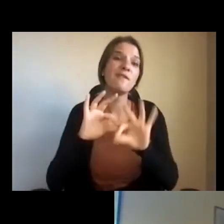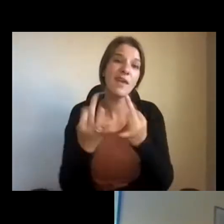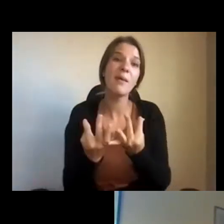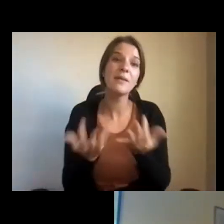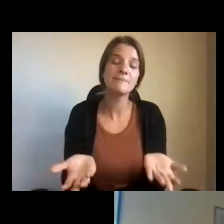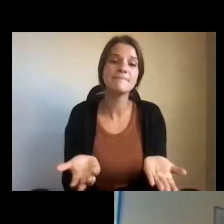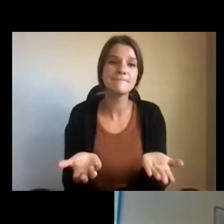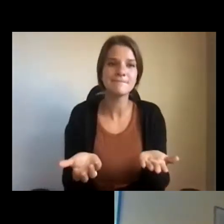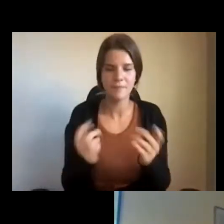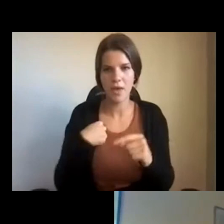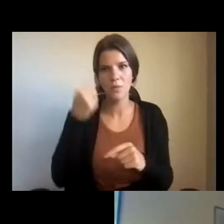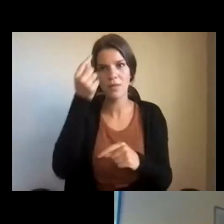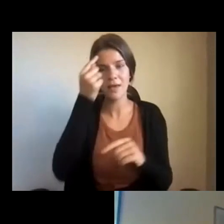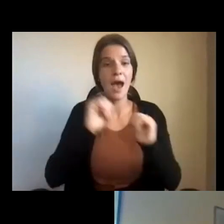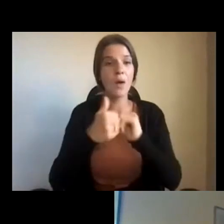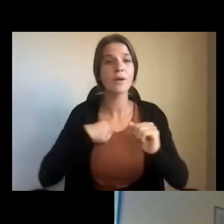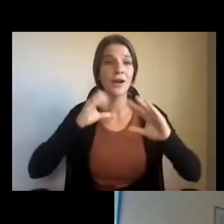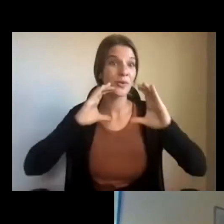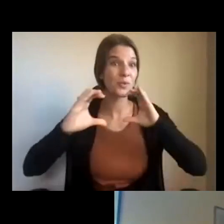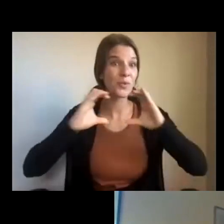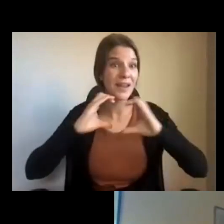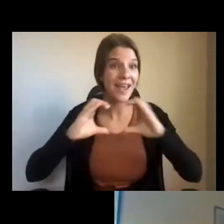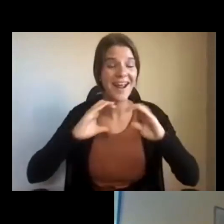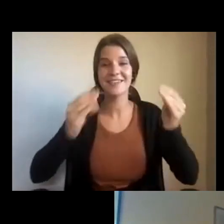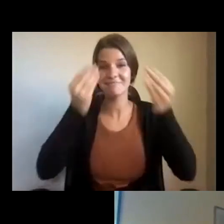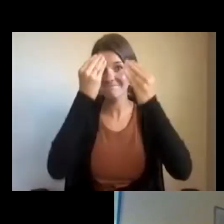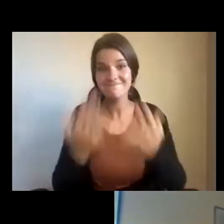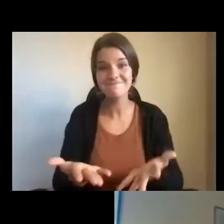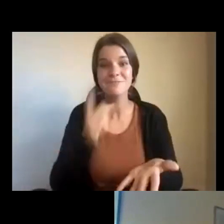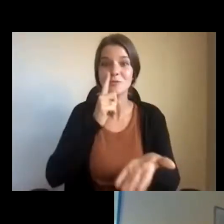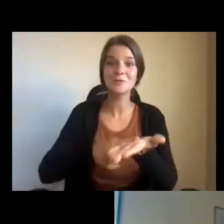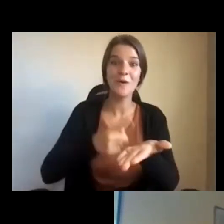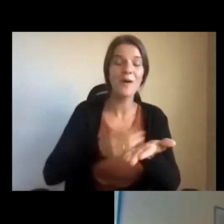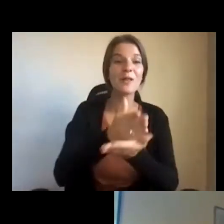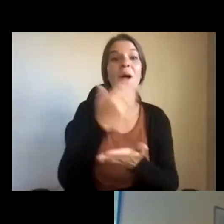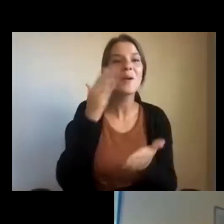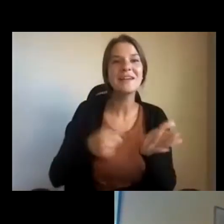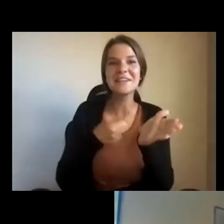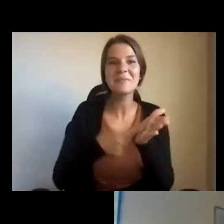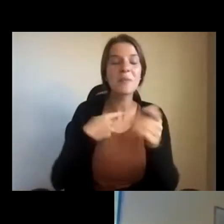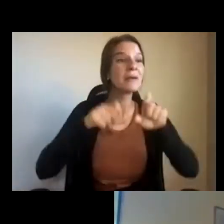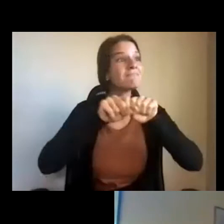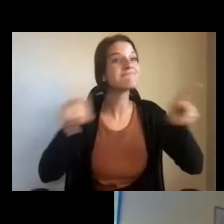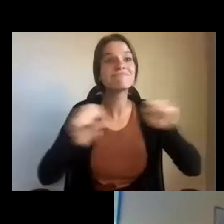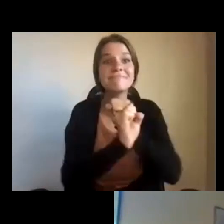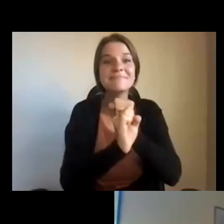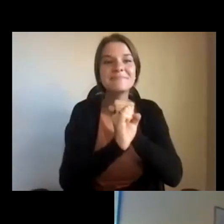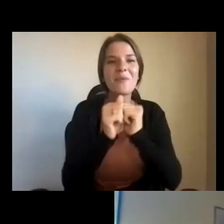Thinking about how to communicate sometimes talking through this I know that we do @Rochester. There's lots of different ways we communicate with each other.